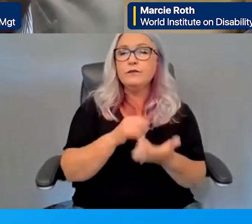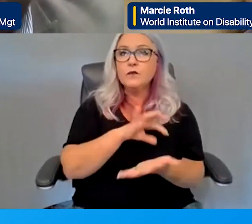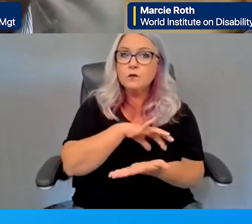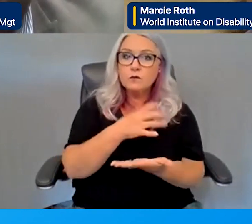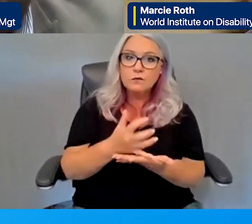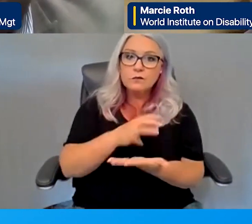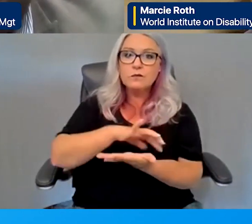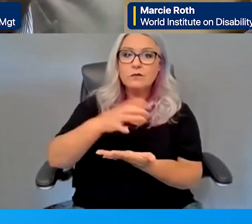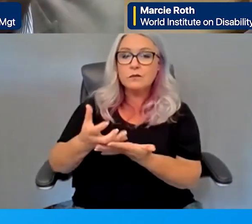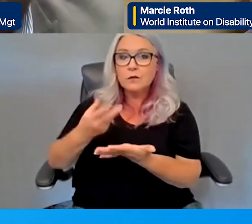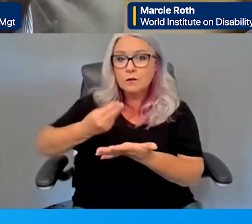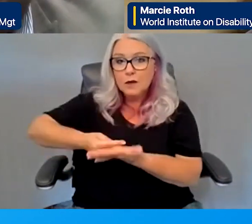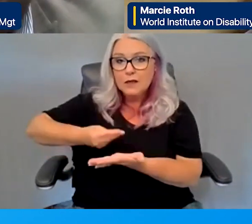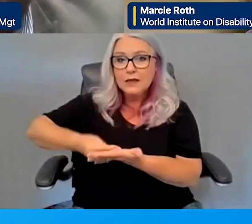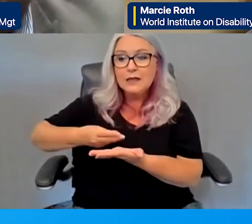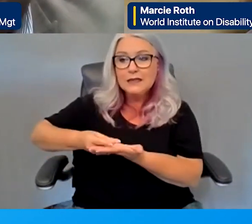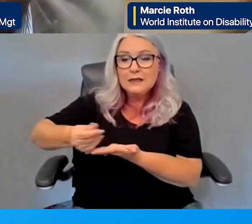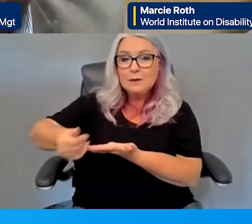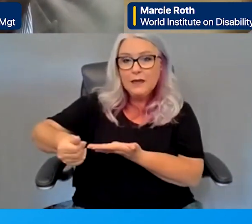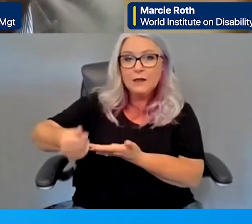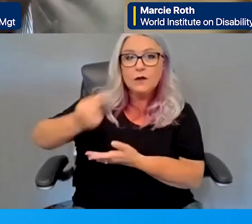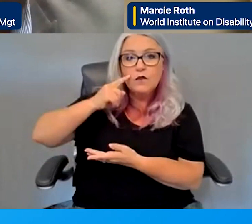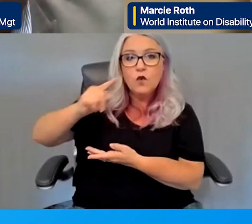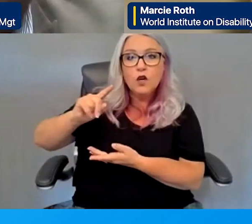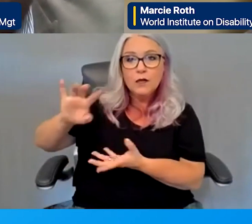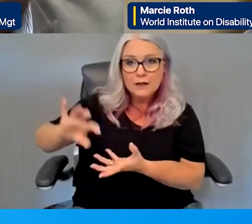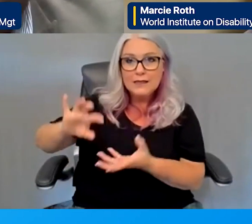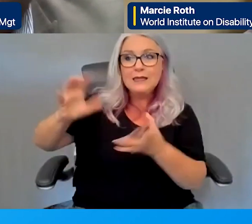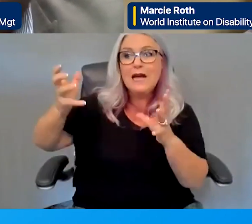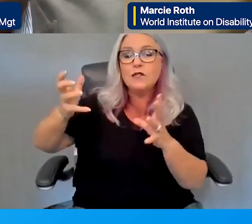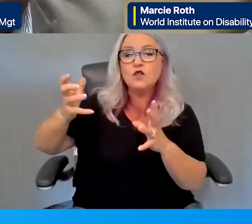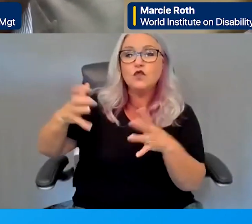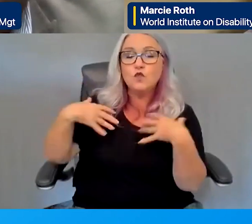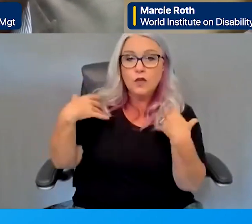spent on disaster recovery.